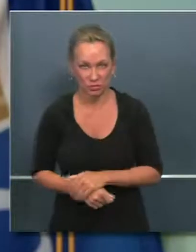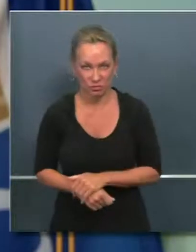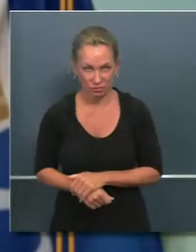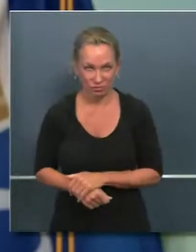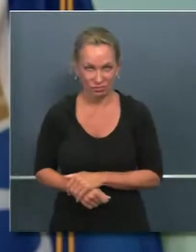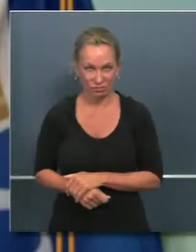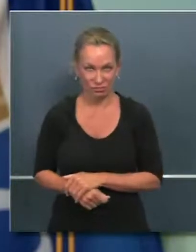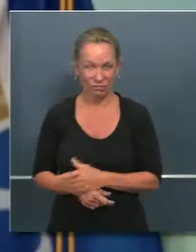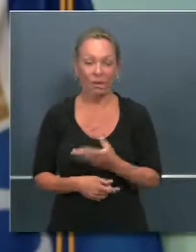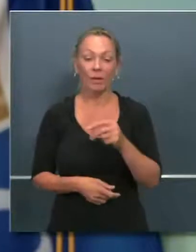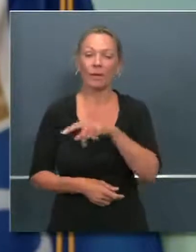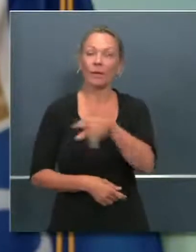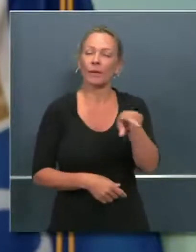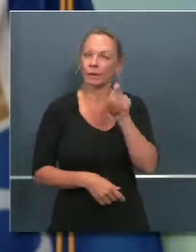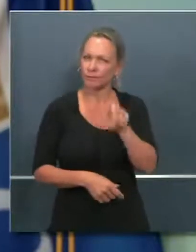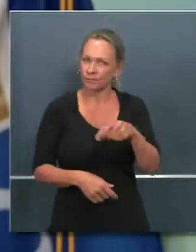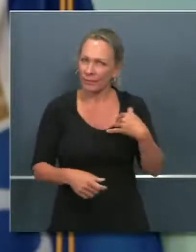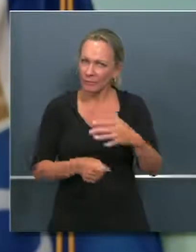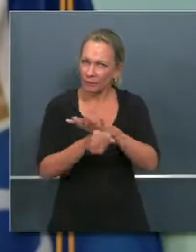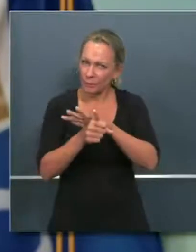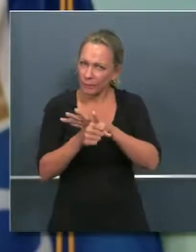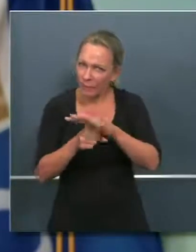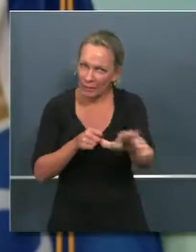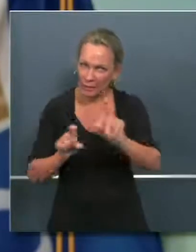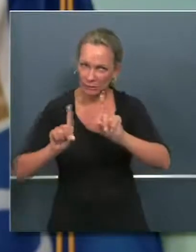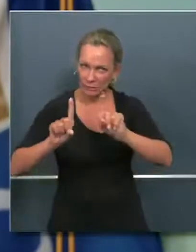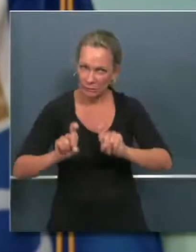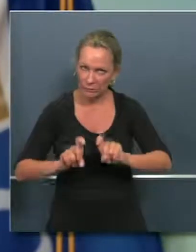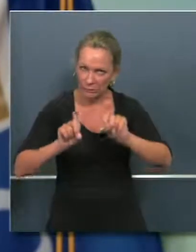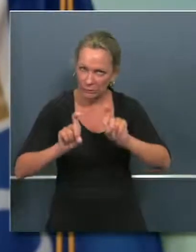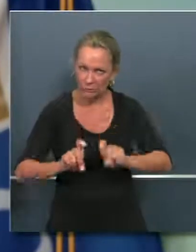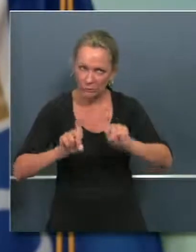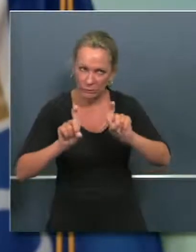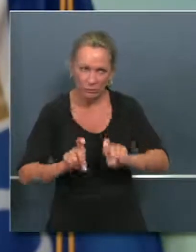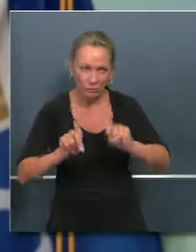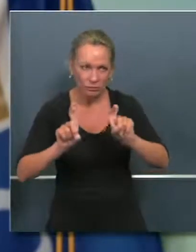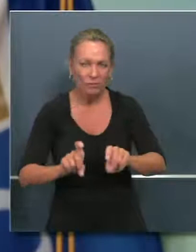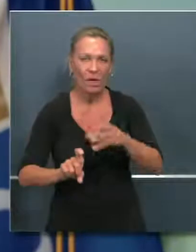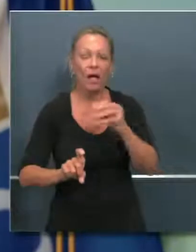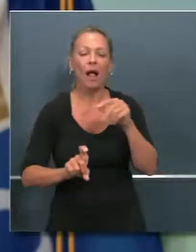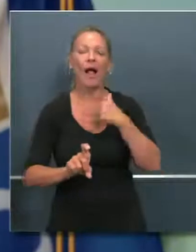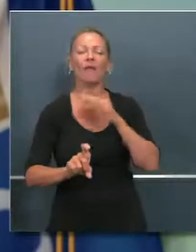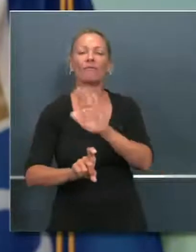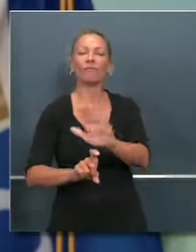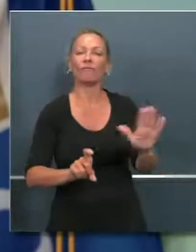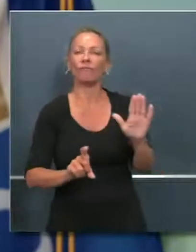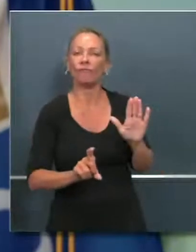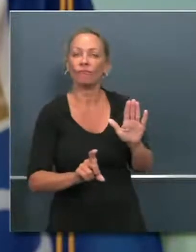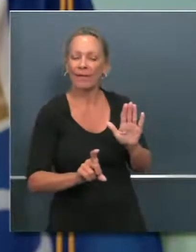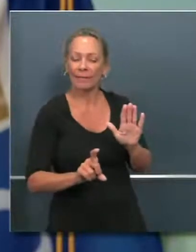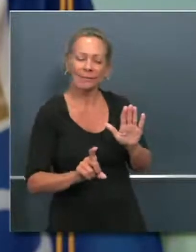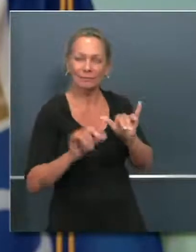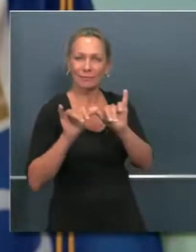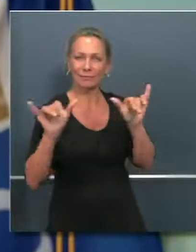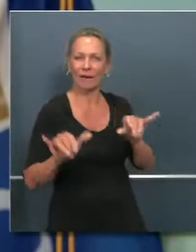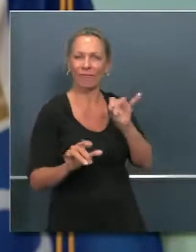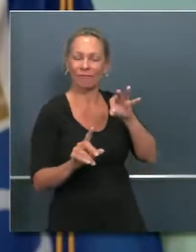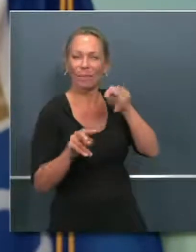contact tracing making sure you have appropriate levels of PPE personal protective equipment and